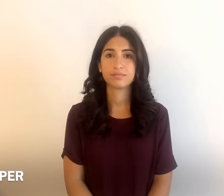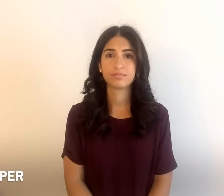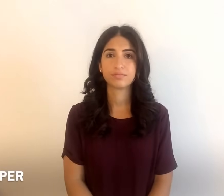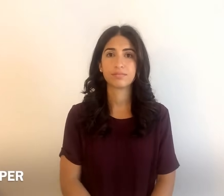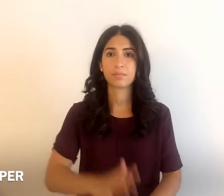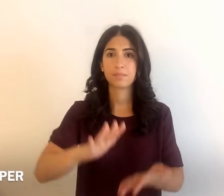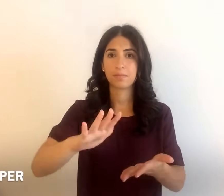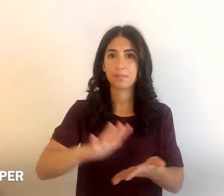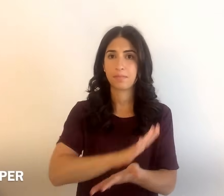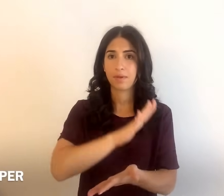paper